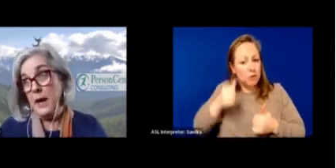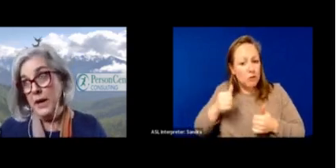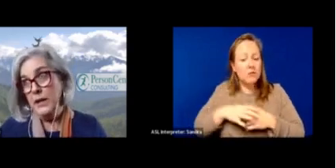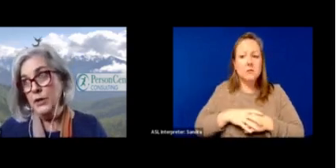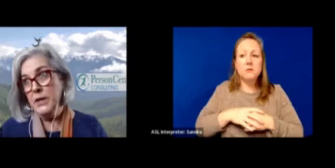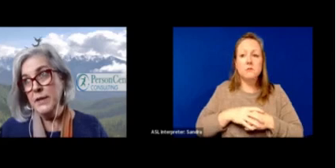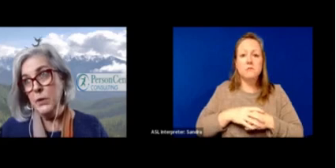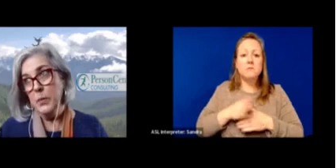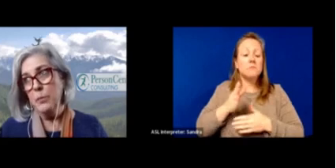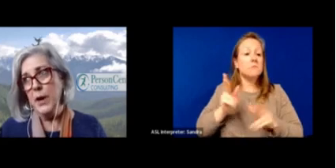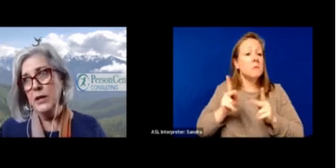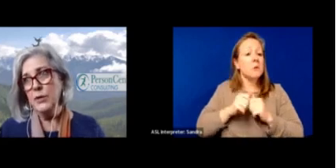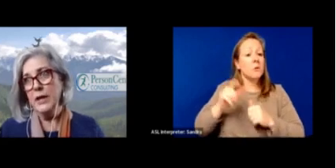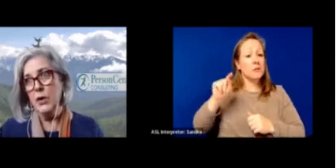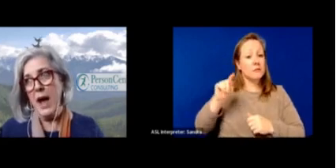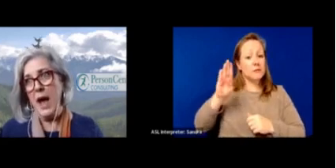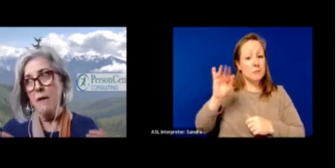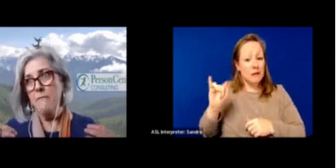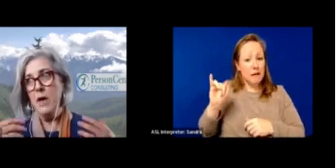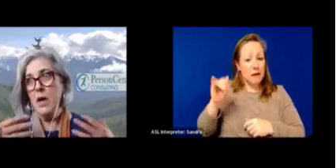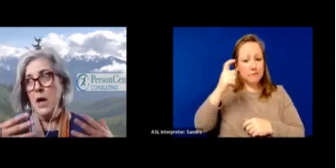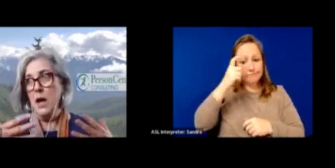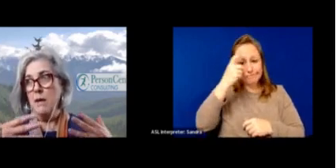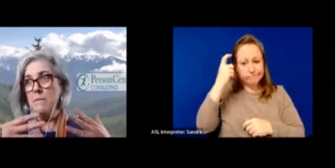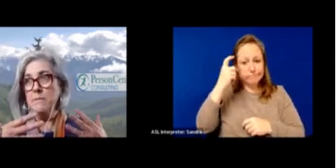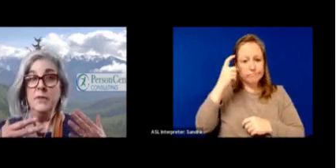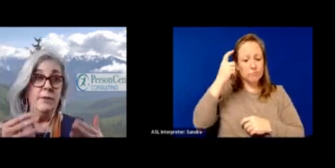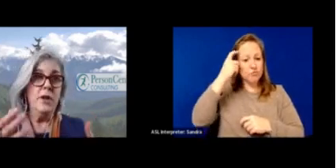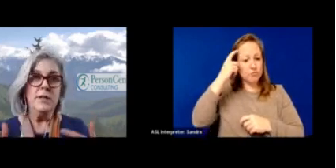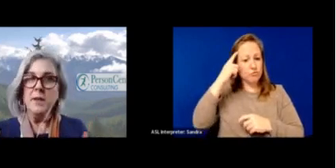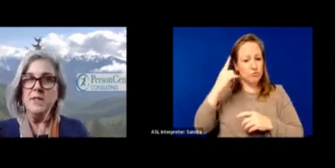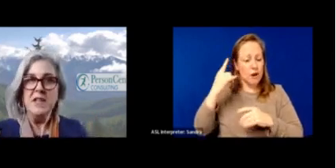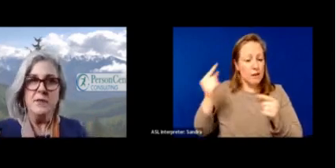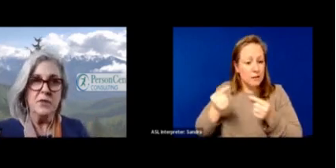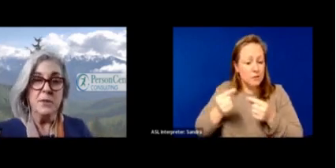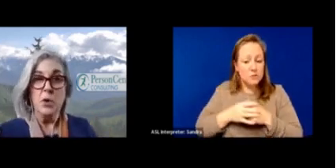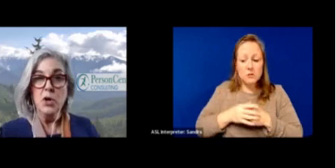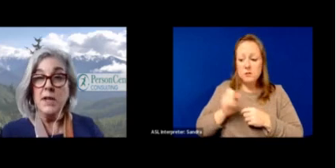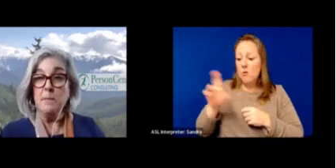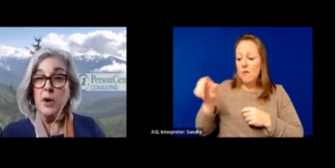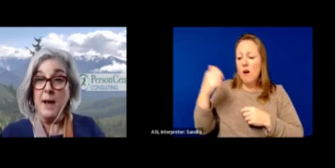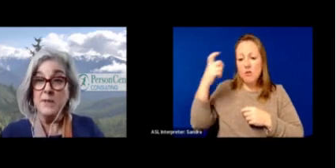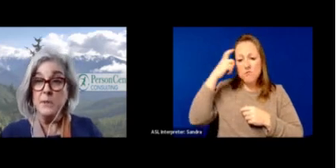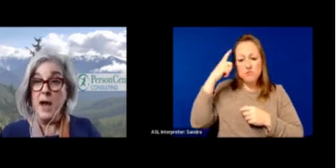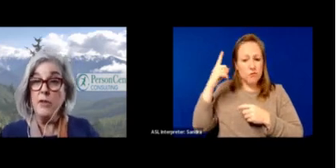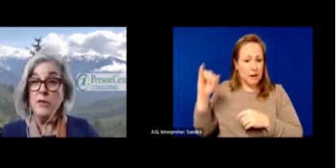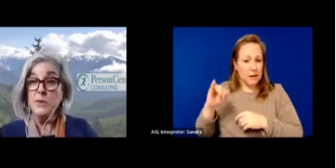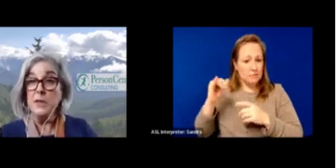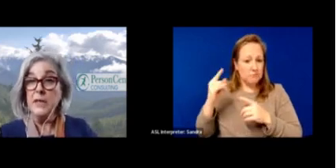minimizing their risk, and that that's what better for them, really have to think about what's behind that. And I'm